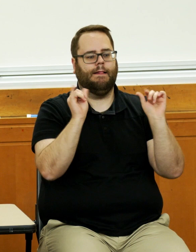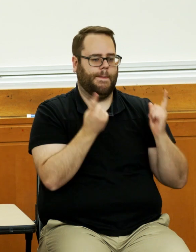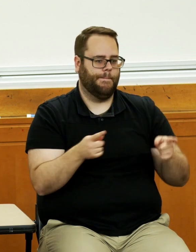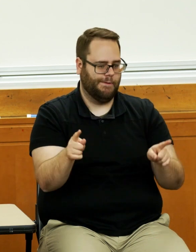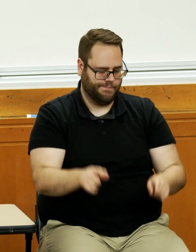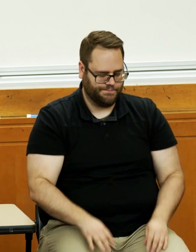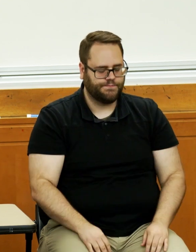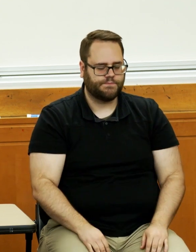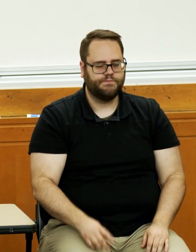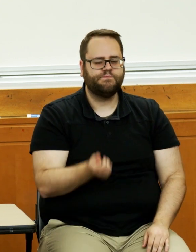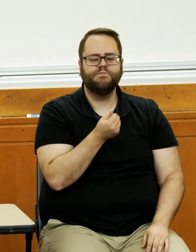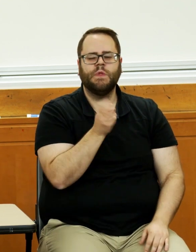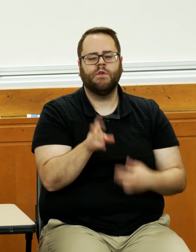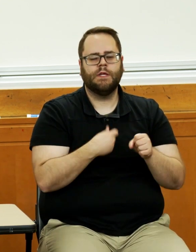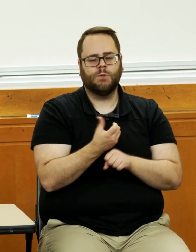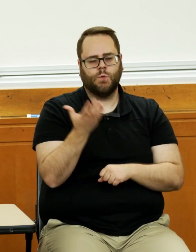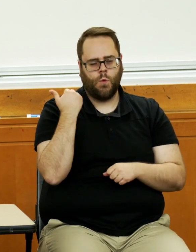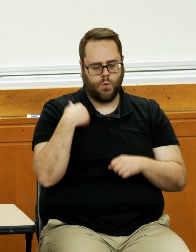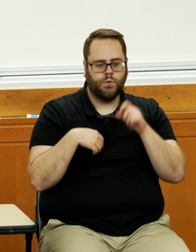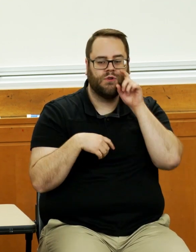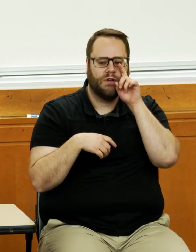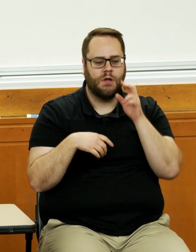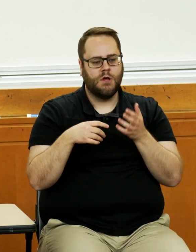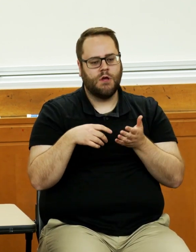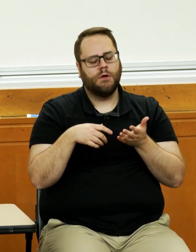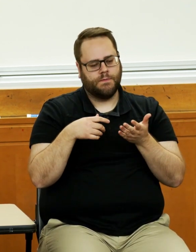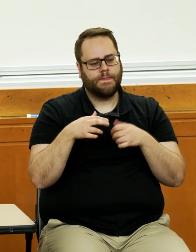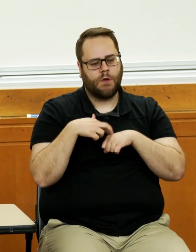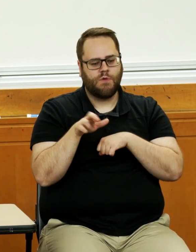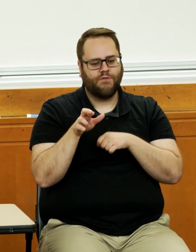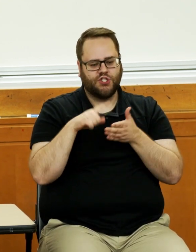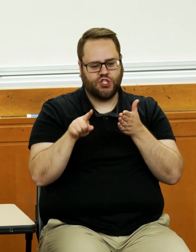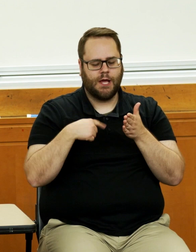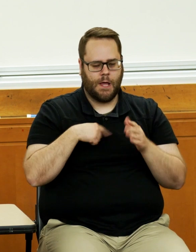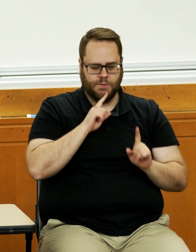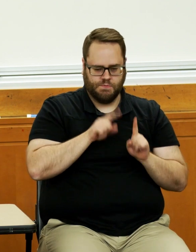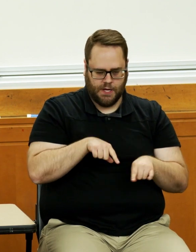A few years ago, while responding to a reference check for a former intern of mine, I spoke to a